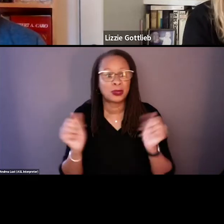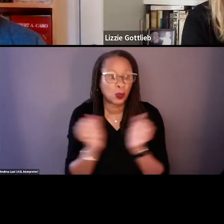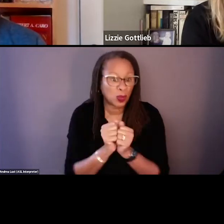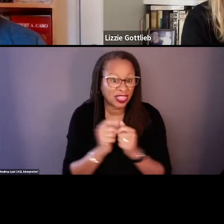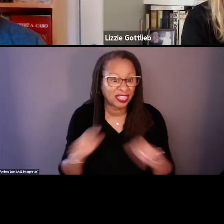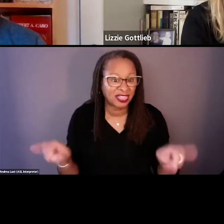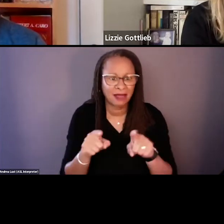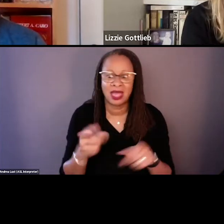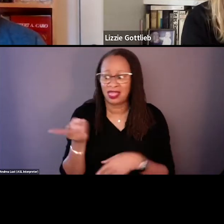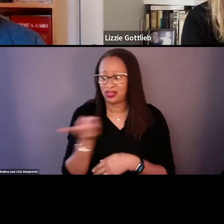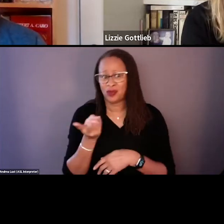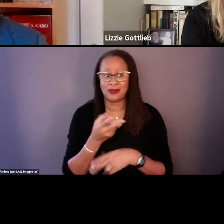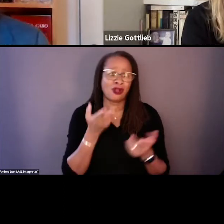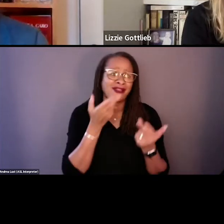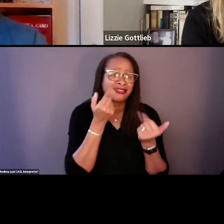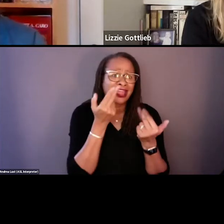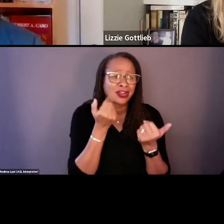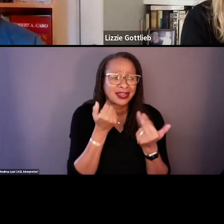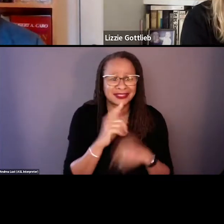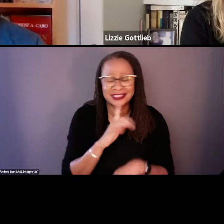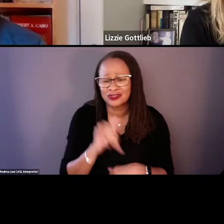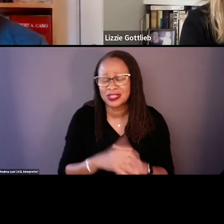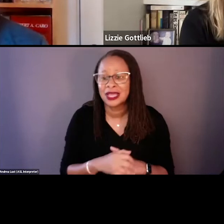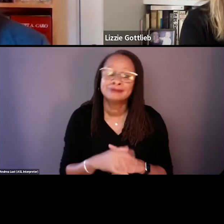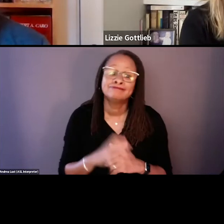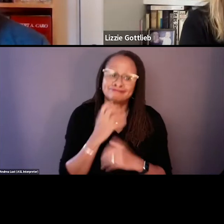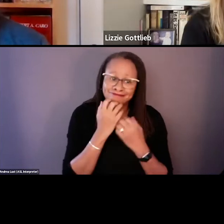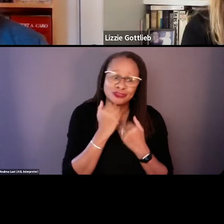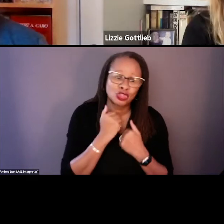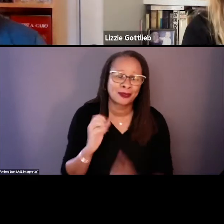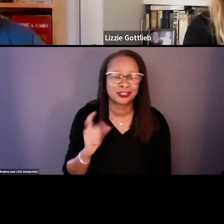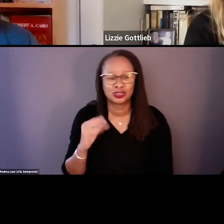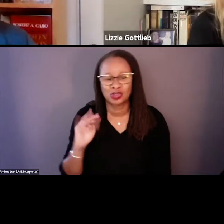They're pretty hilarious (chuckles) (Robert chuckles) and charming.